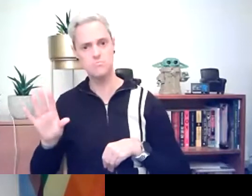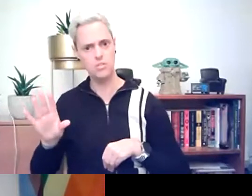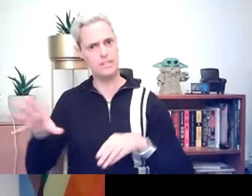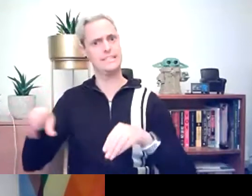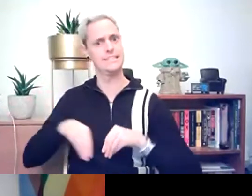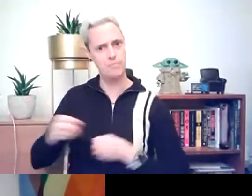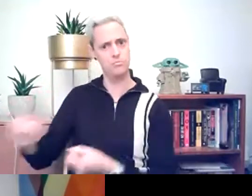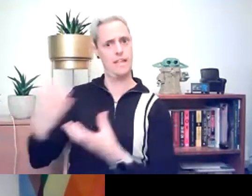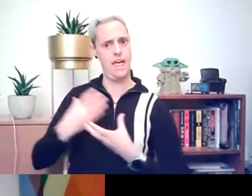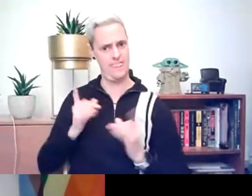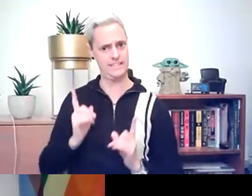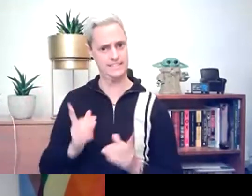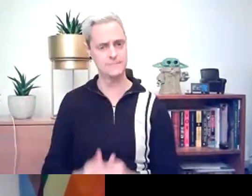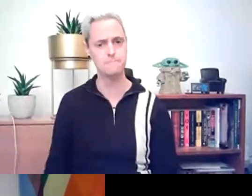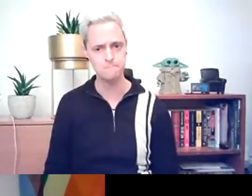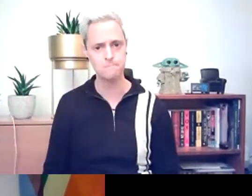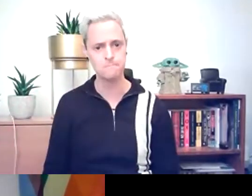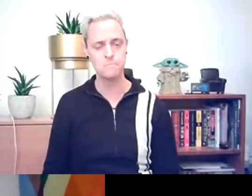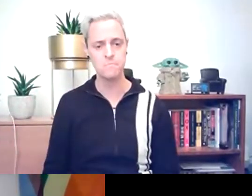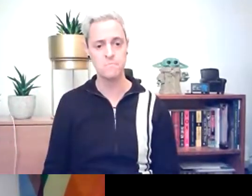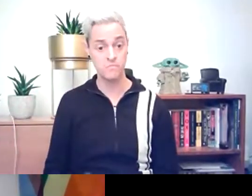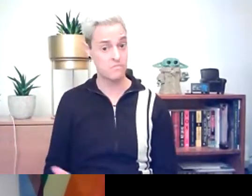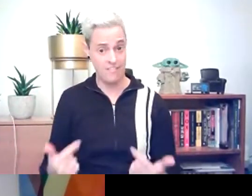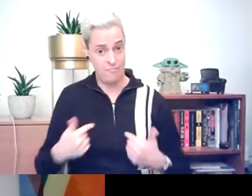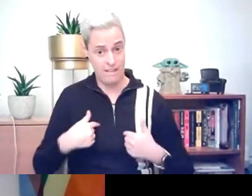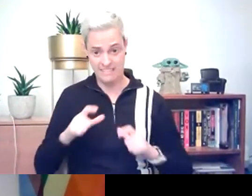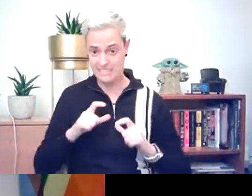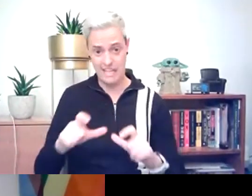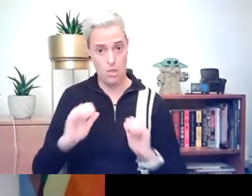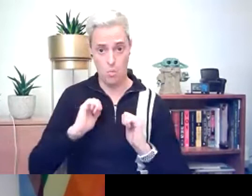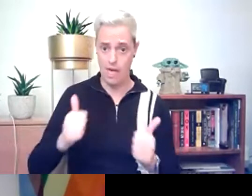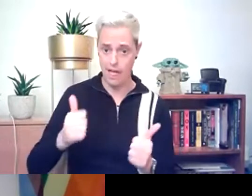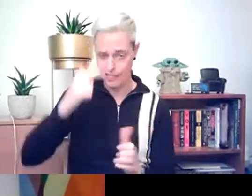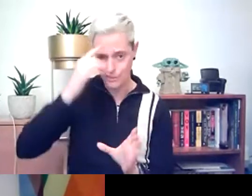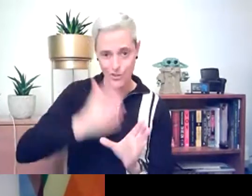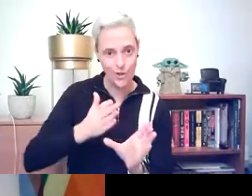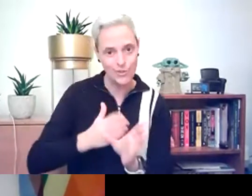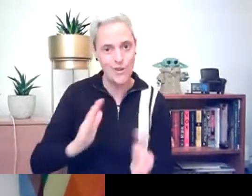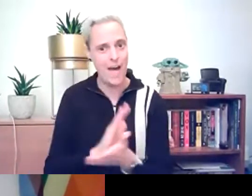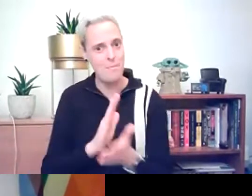that kind of, I guess, keep me, psychologically happy and well are spending time with people